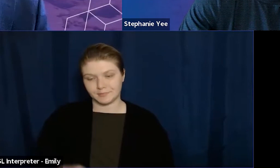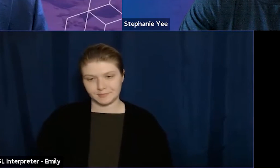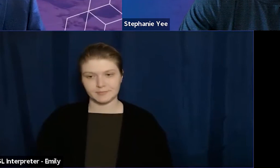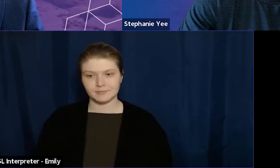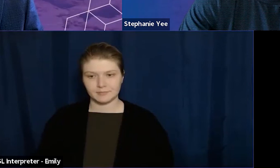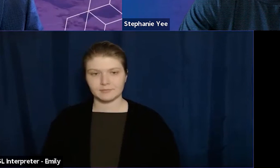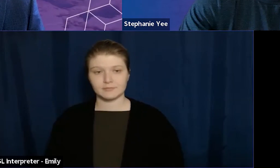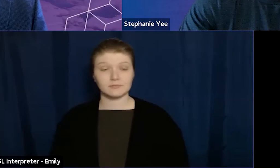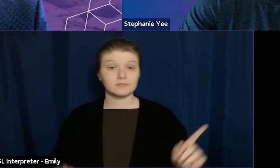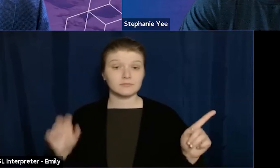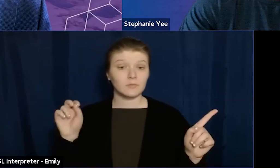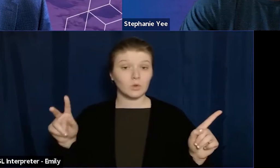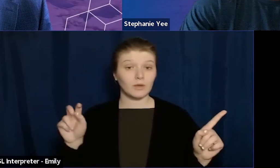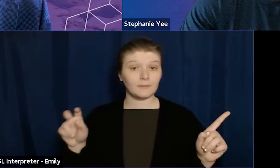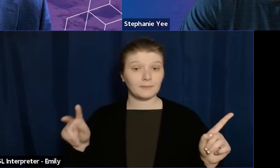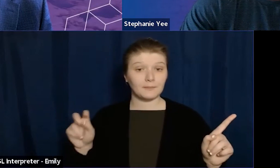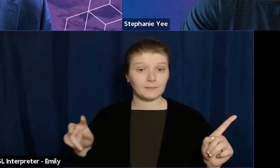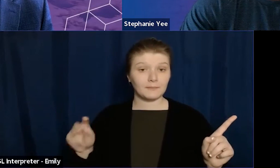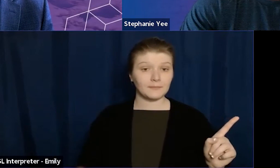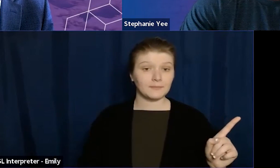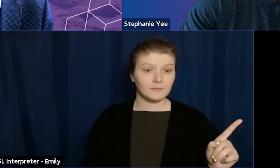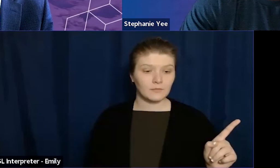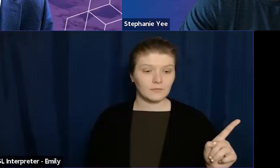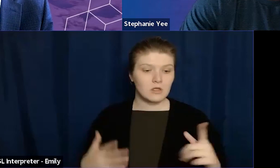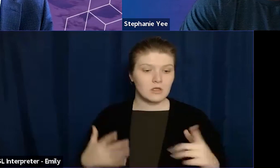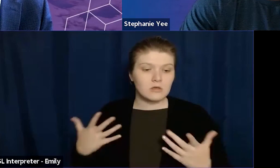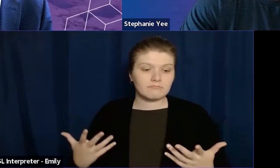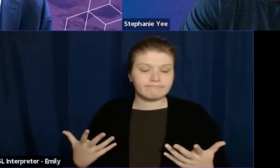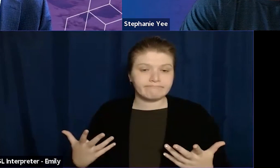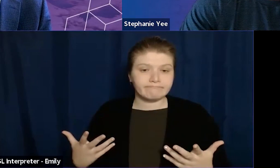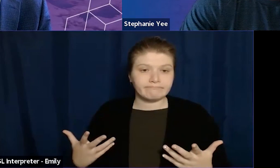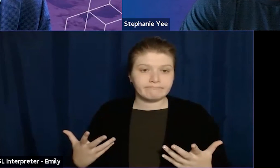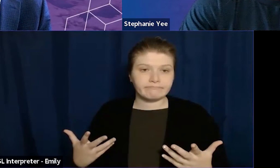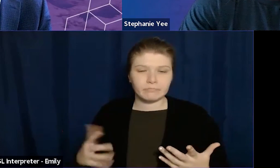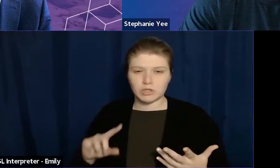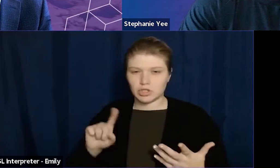Jeremy Leffler: Okay. Just scanning here.